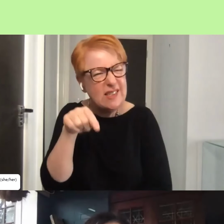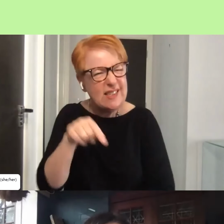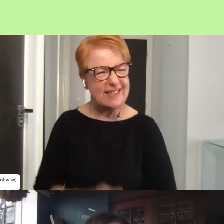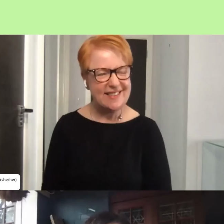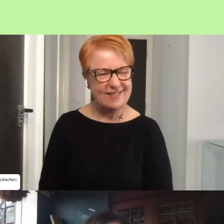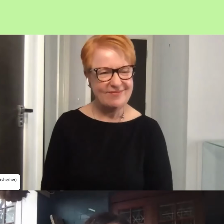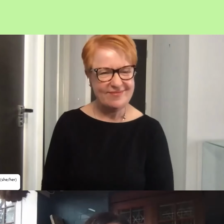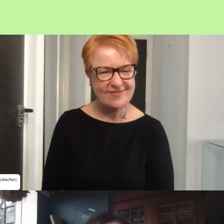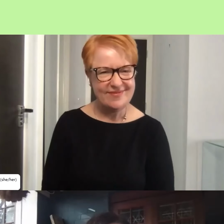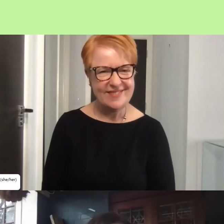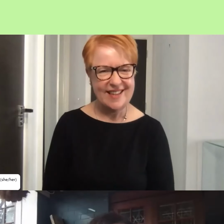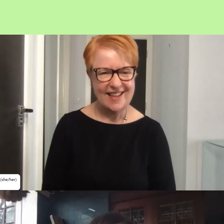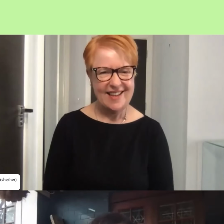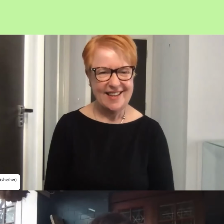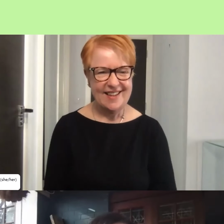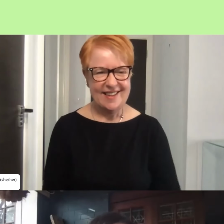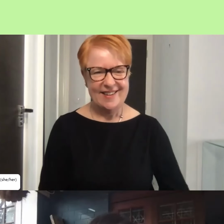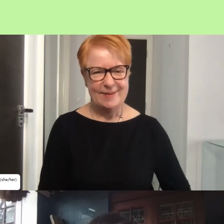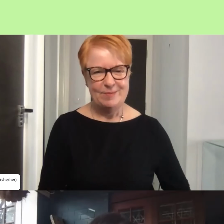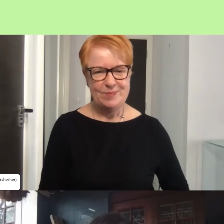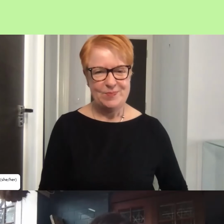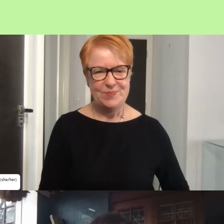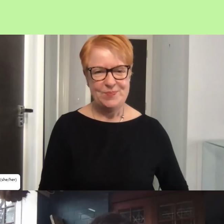Yeah, so I will be happy to talk about that.